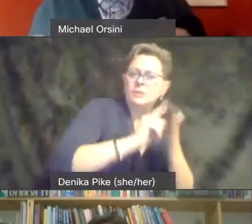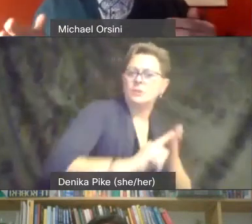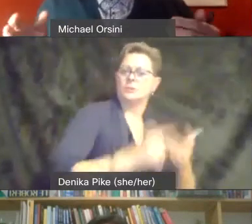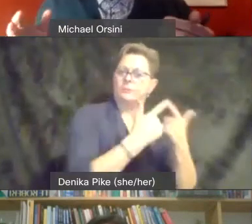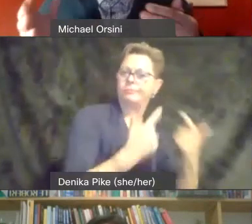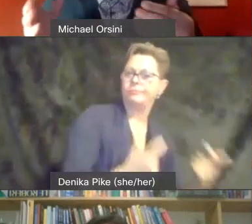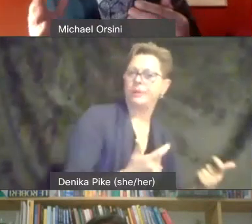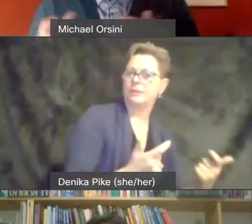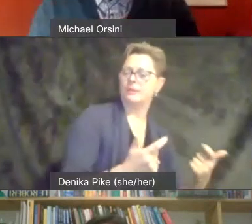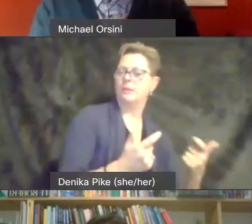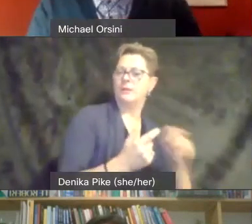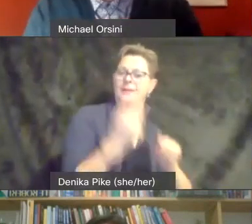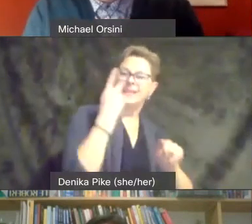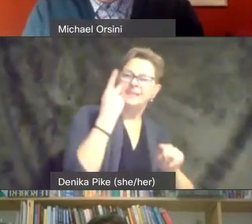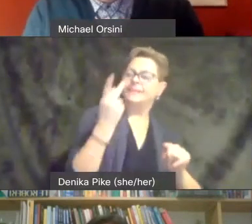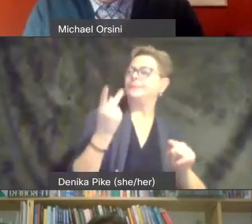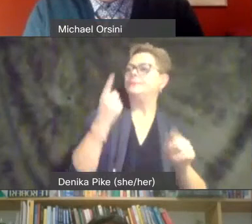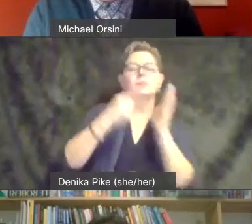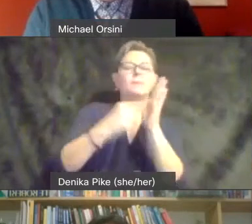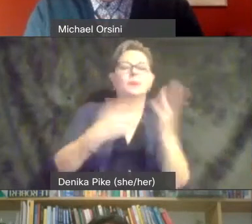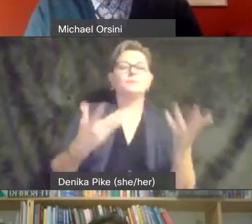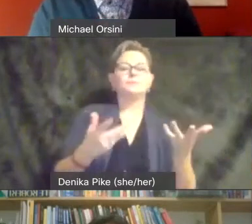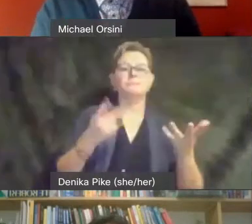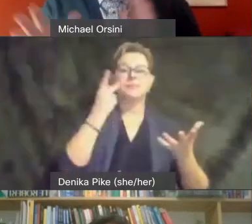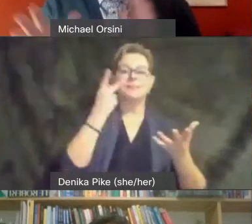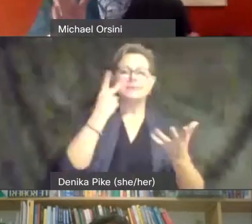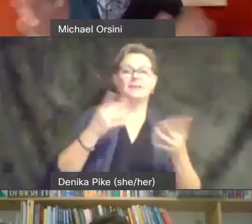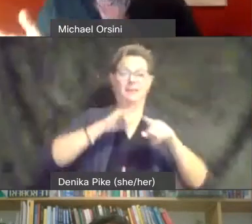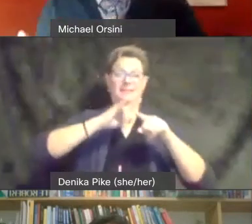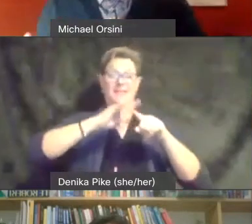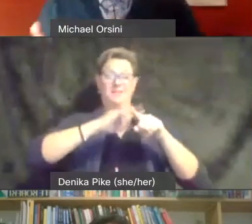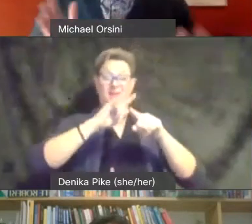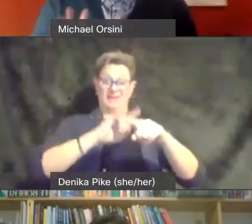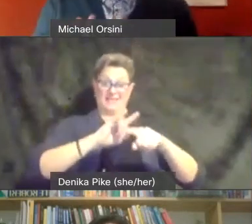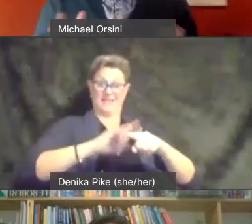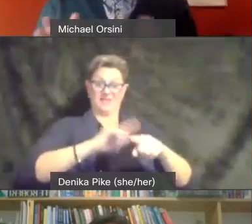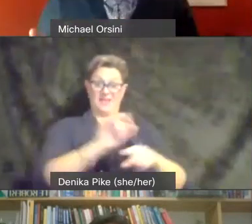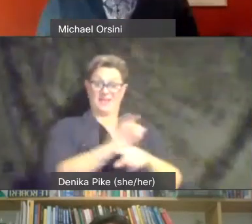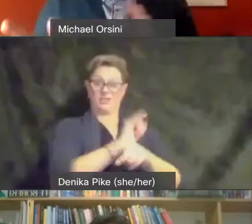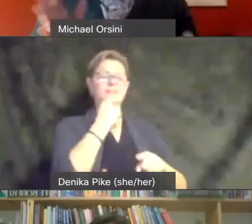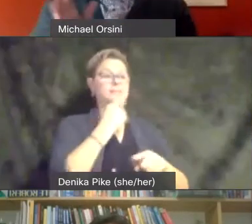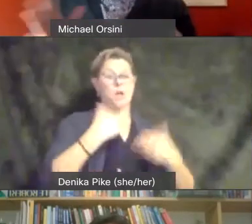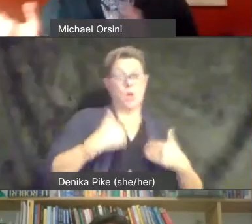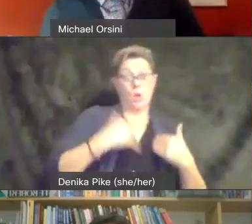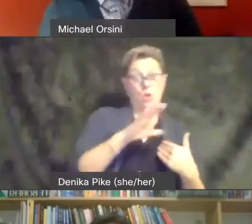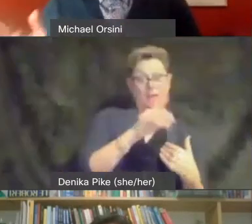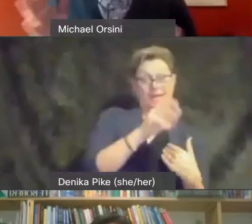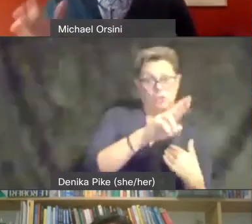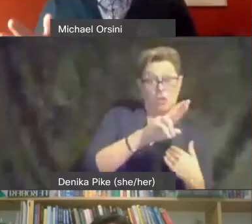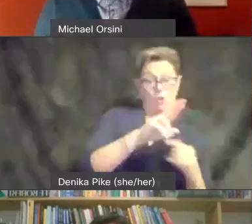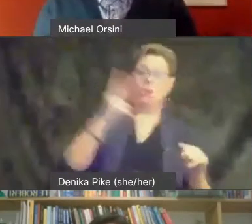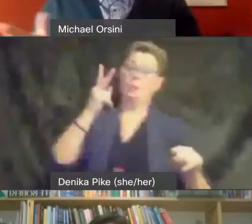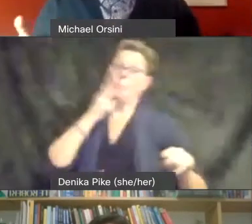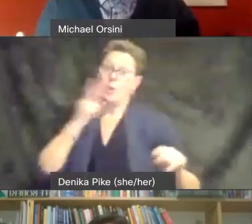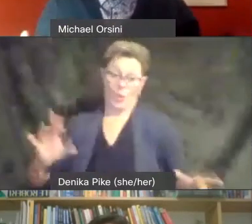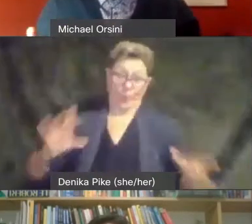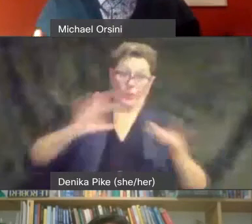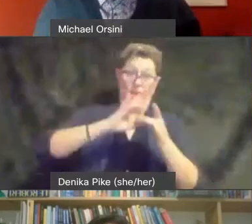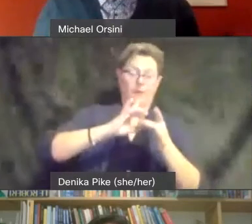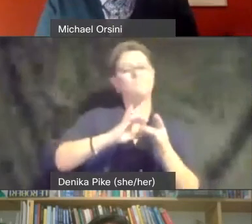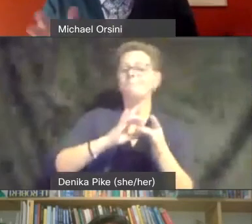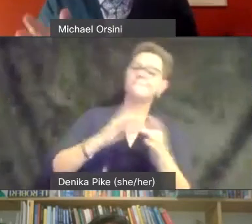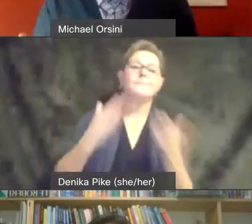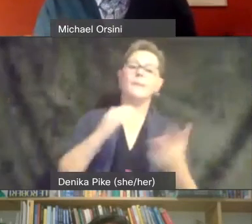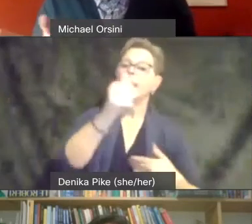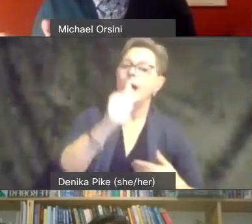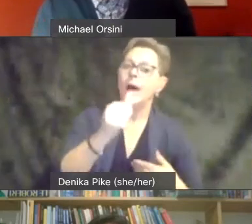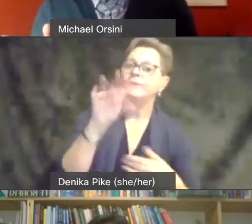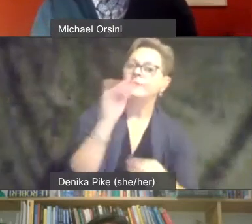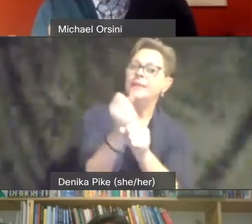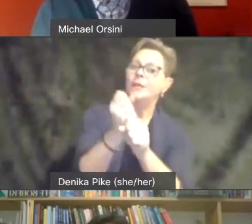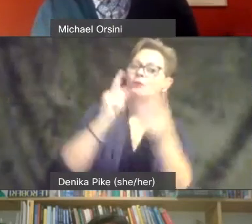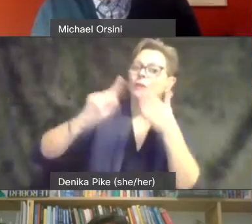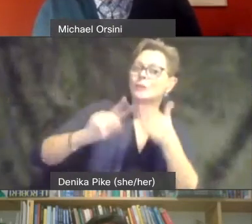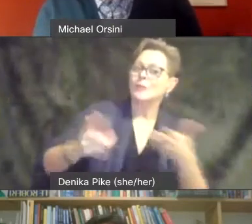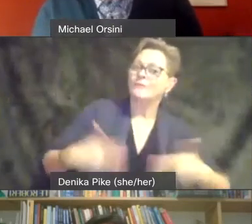The, you know, the, the cigarette industry saying that the evidence about the link between lung cancer and smoking is not, we're not sure about after 50 years of research, you know, it's kind of a way of twisting.